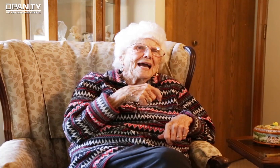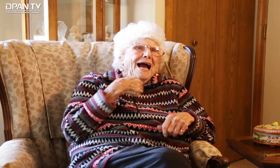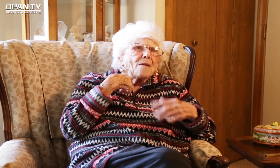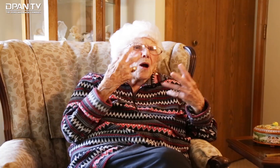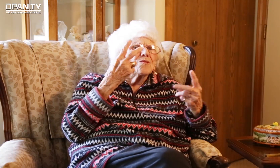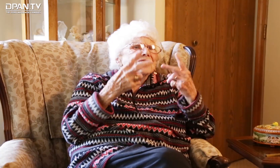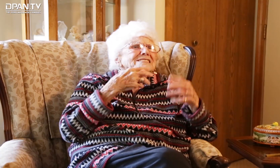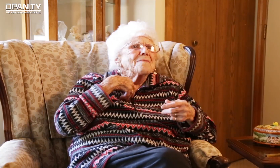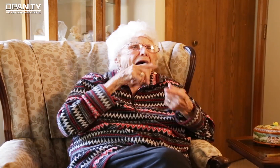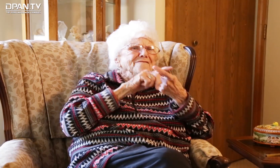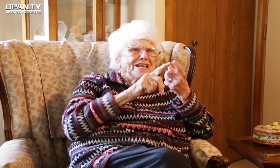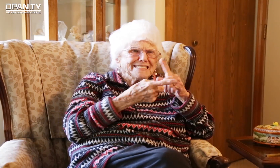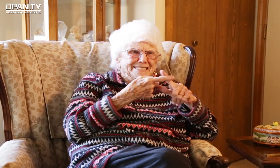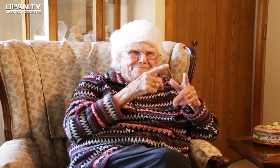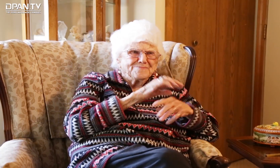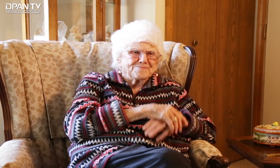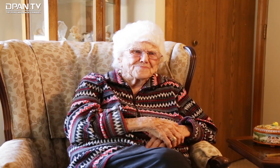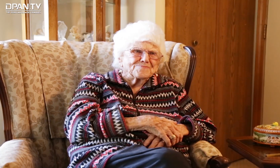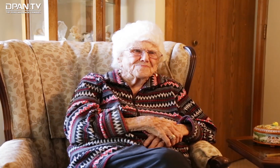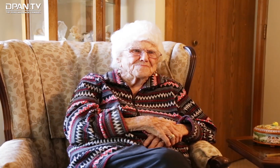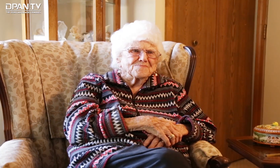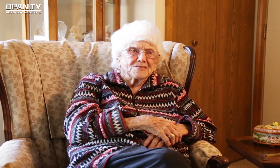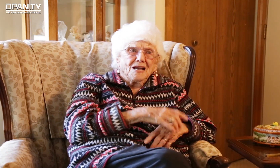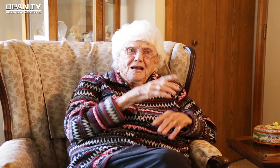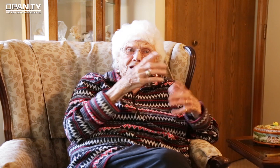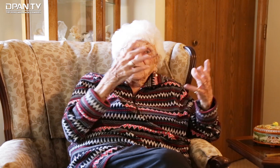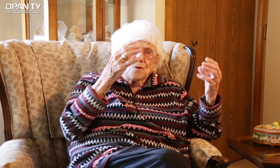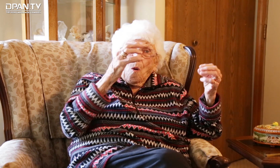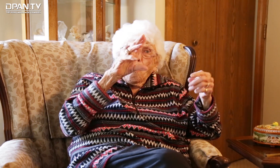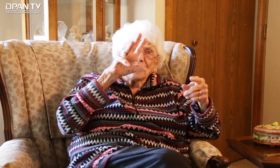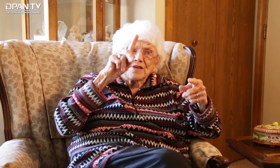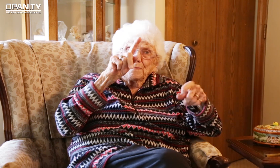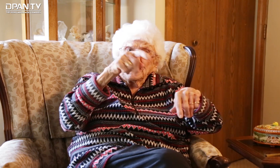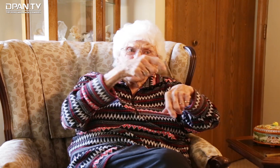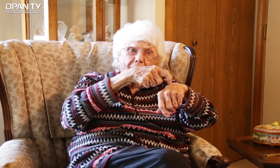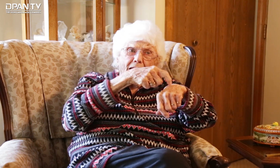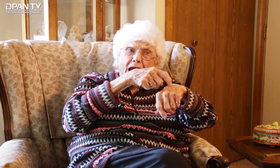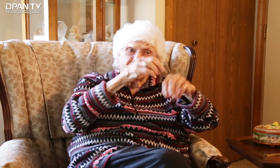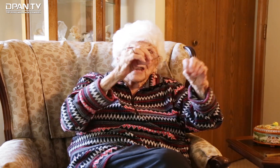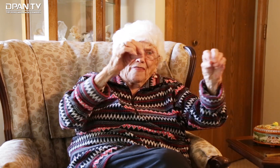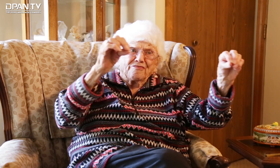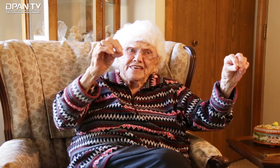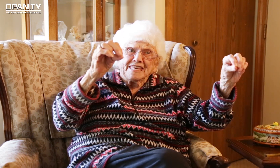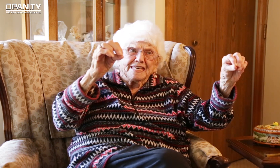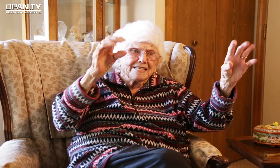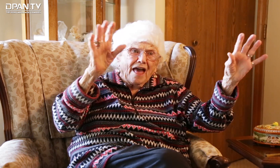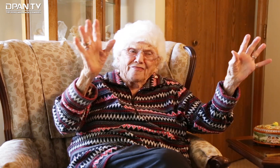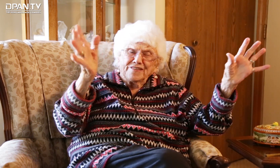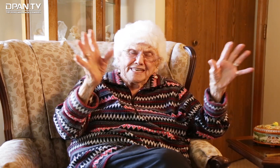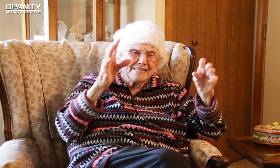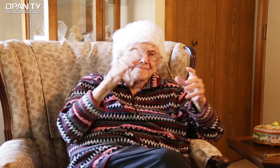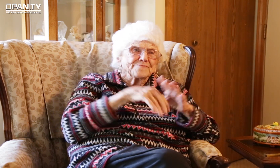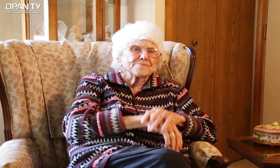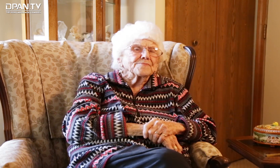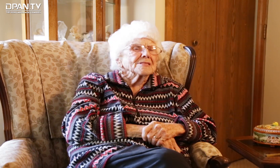One time, I wanted to visit my friends. There were no videophones at that time. NOTHING.